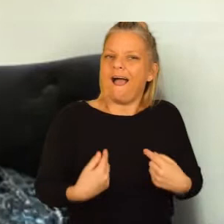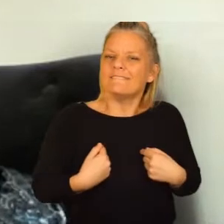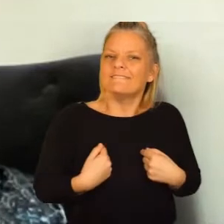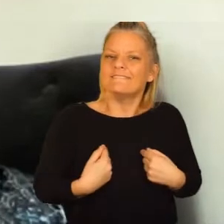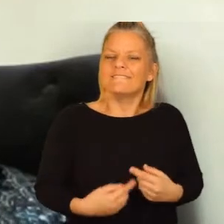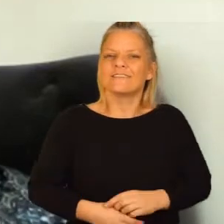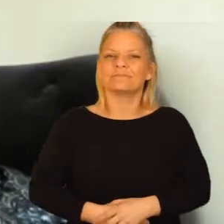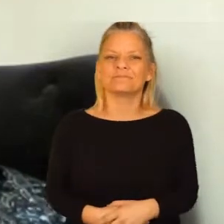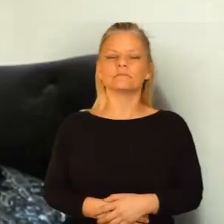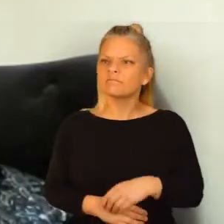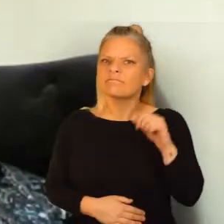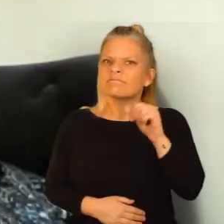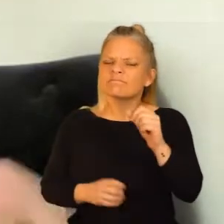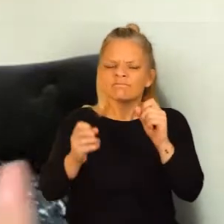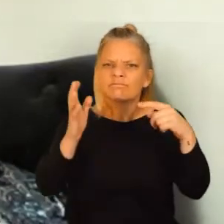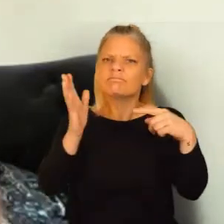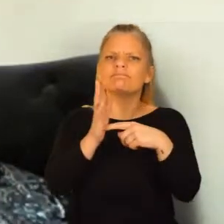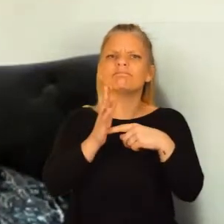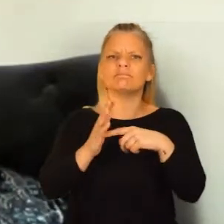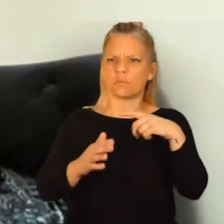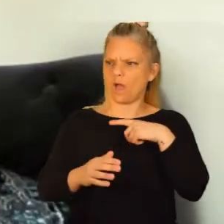I guess it's where I learned that I have something to offer.